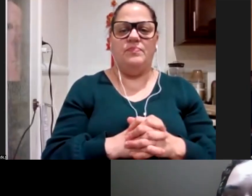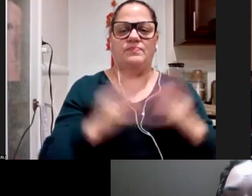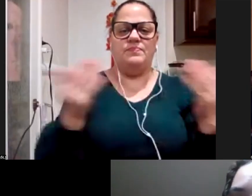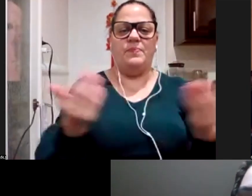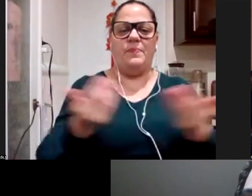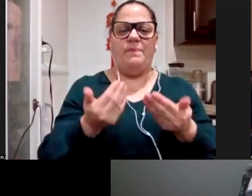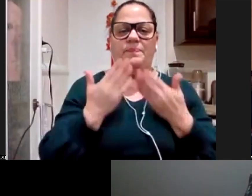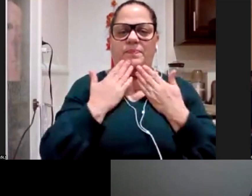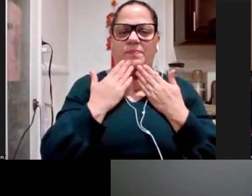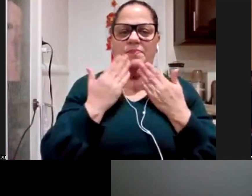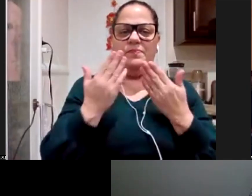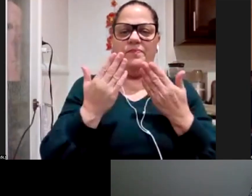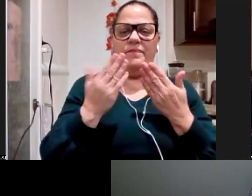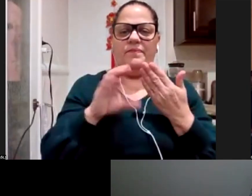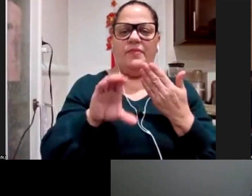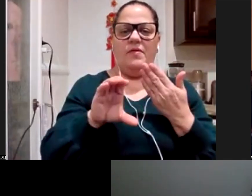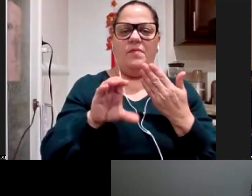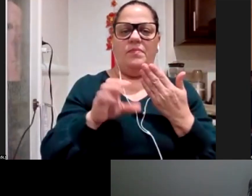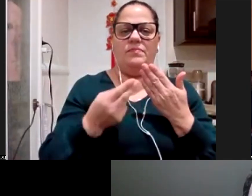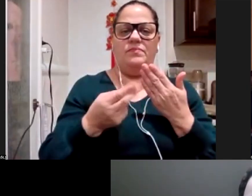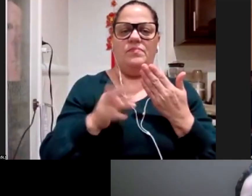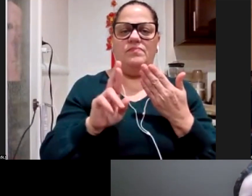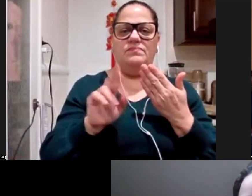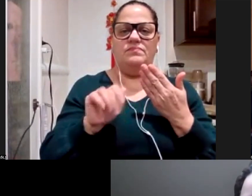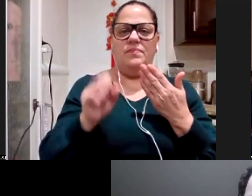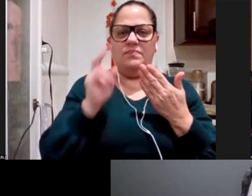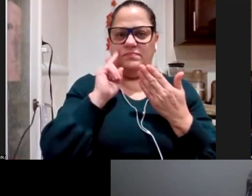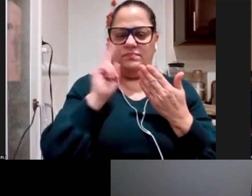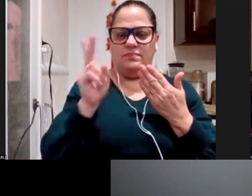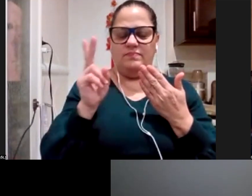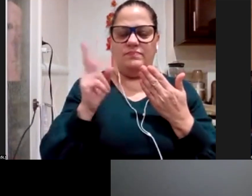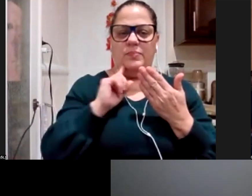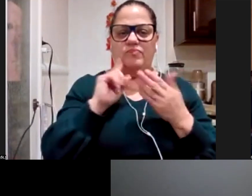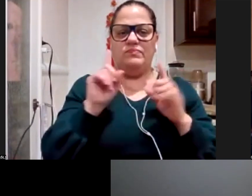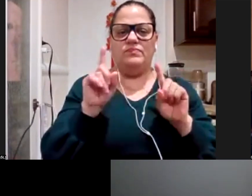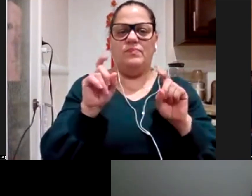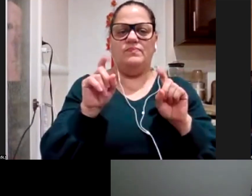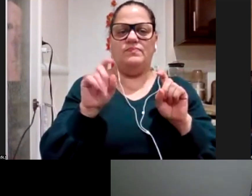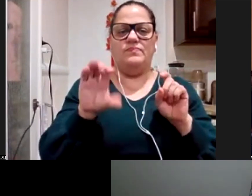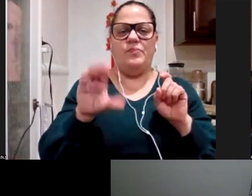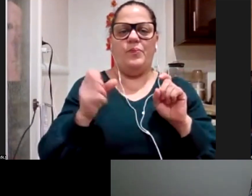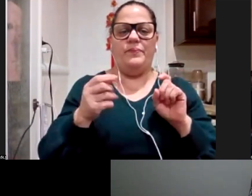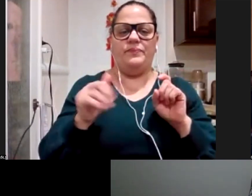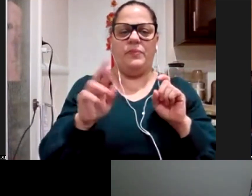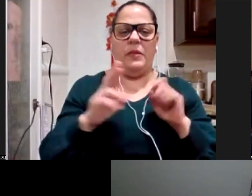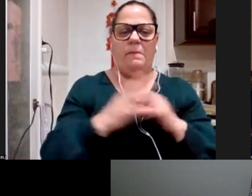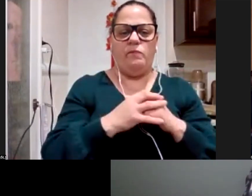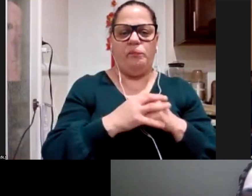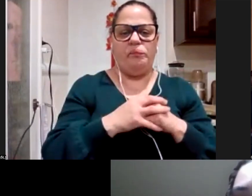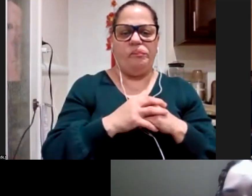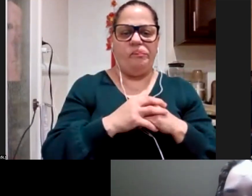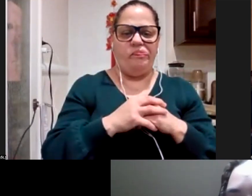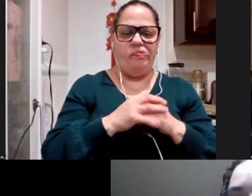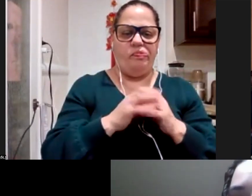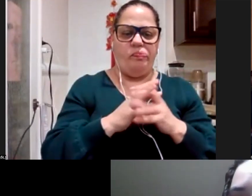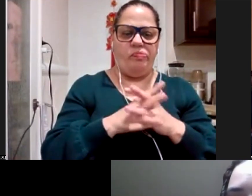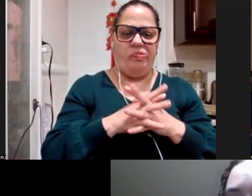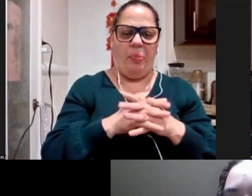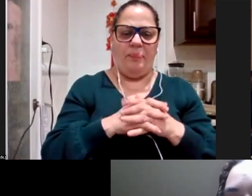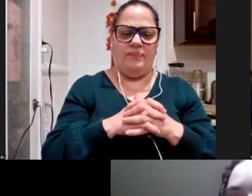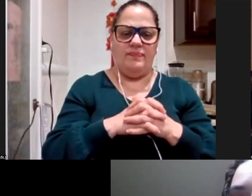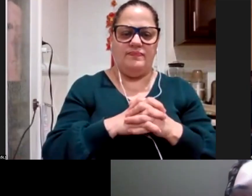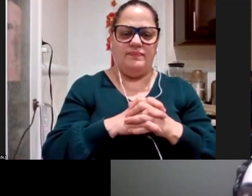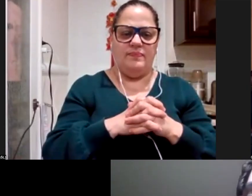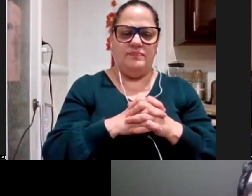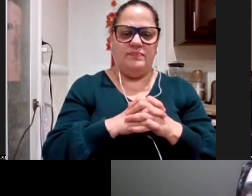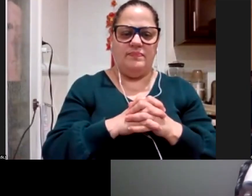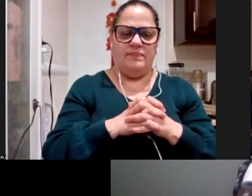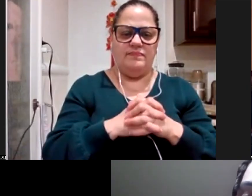[ALICE] I don't see any questions or anything in the chat. Um uh do you see any let's see I think